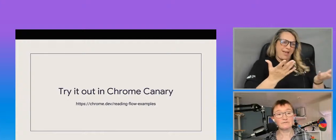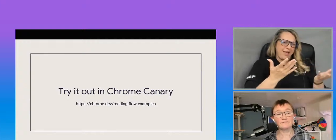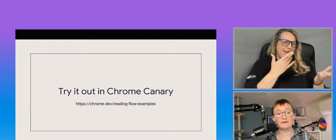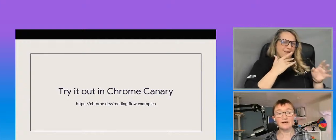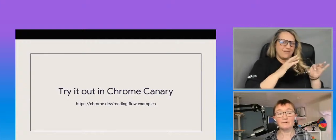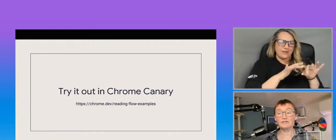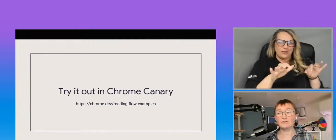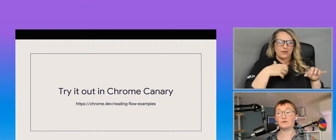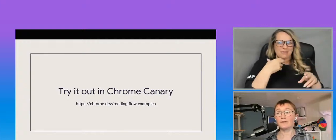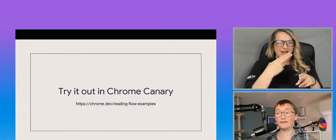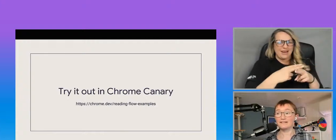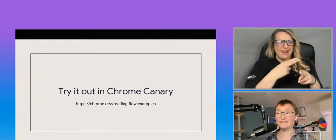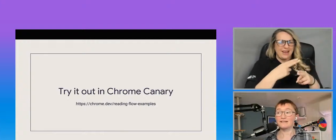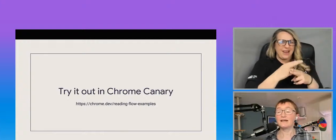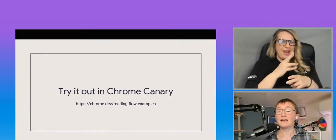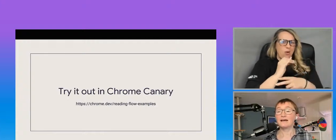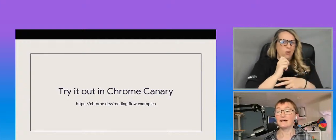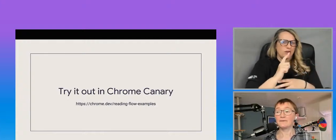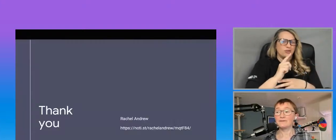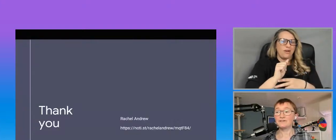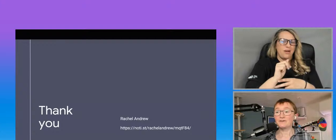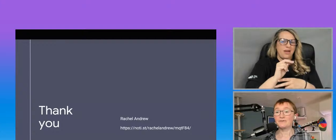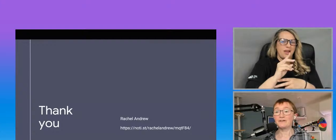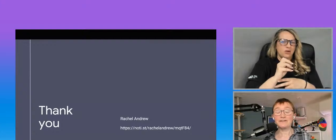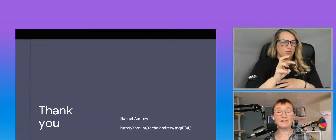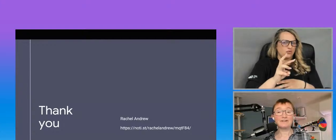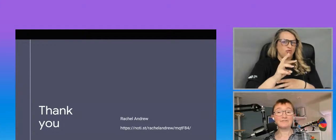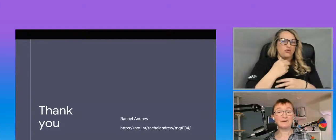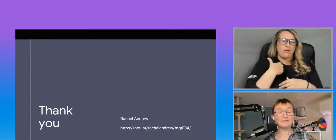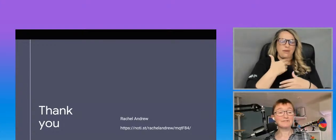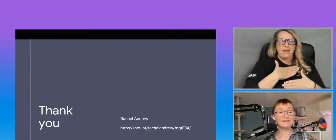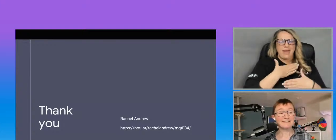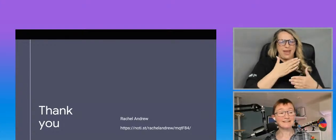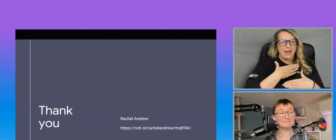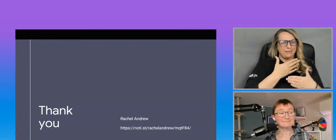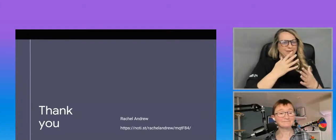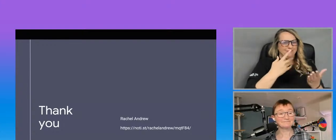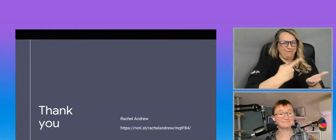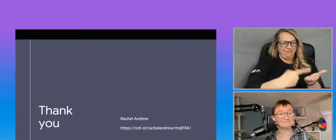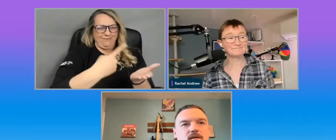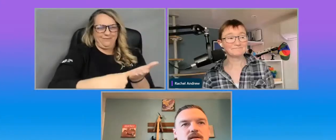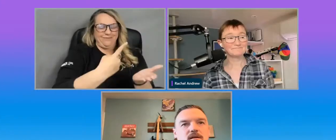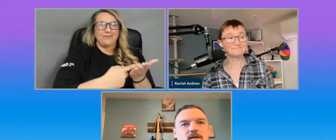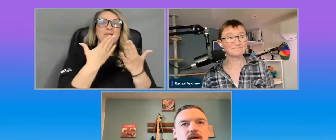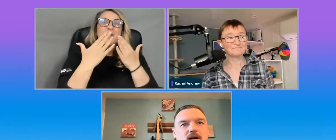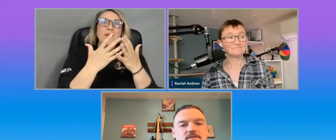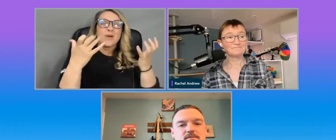search for Rachel Andrew I'm very happy to talk about this. So thank you very much for